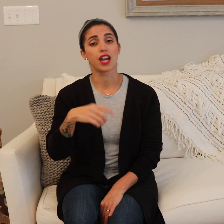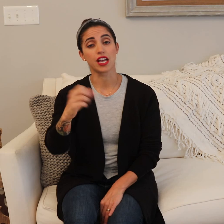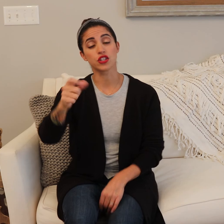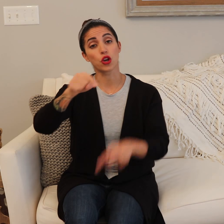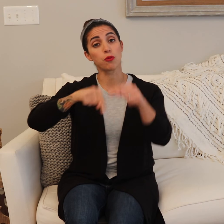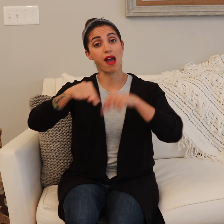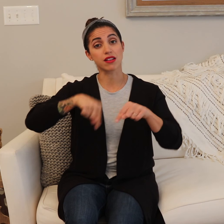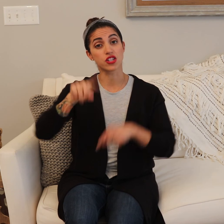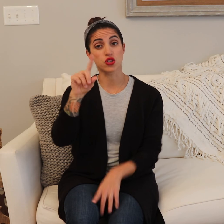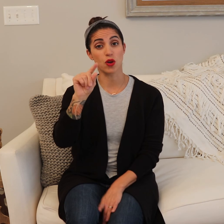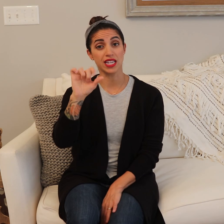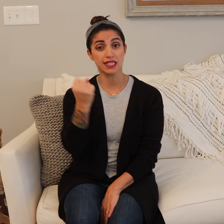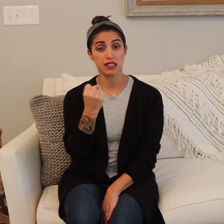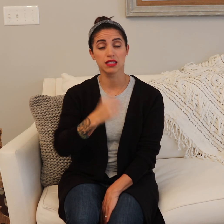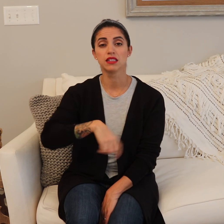Ok, so back to the 20's